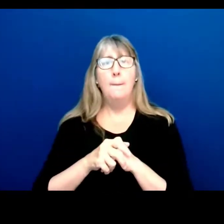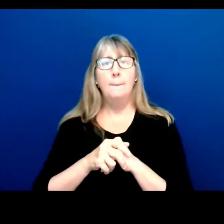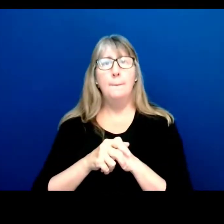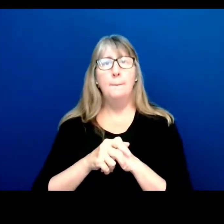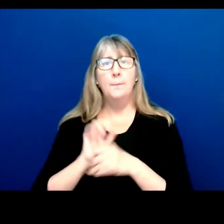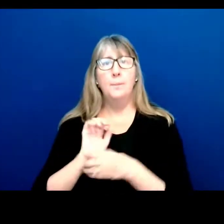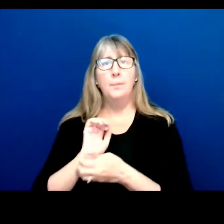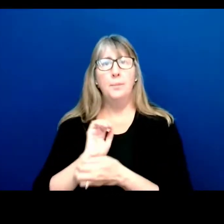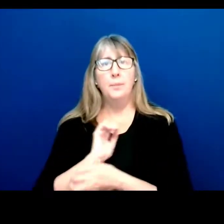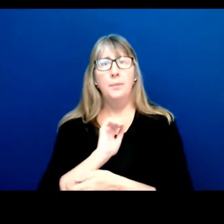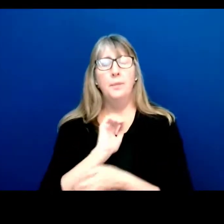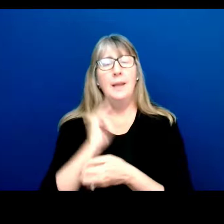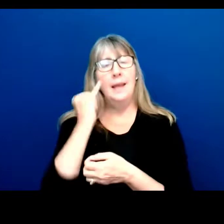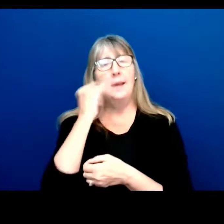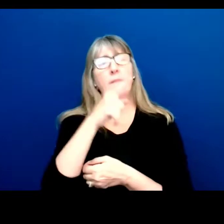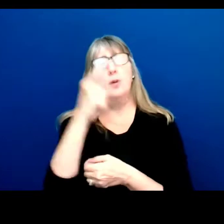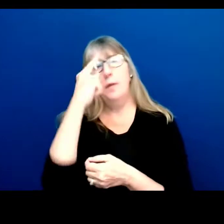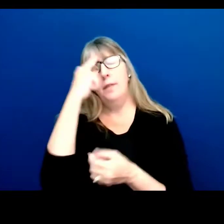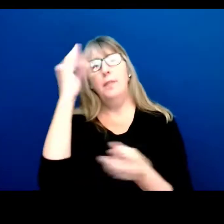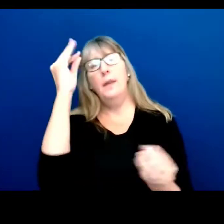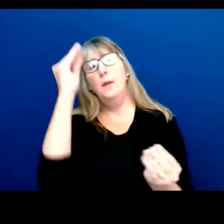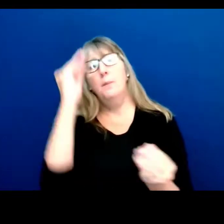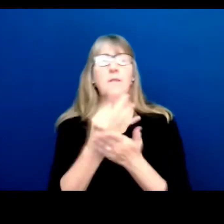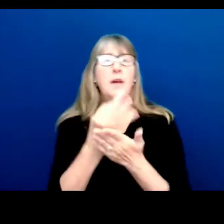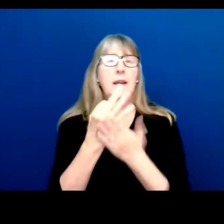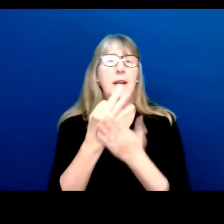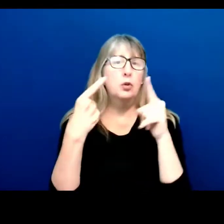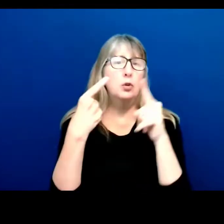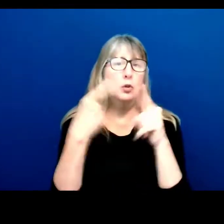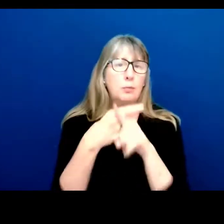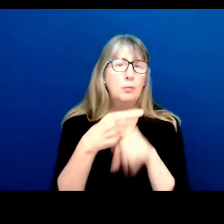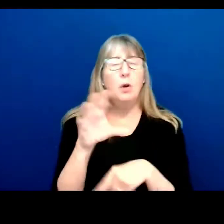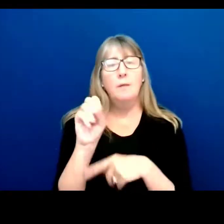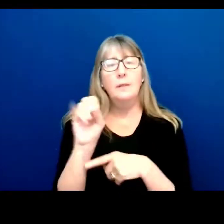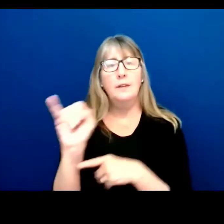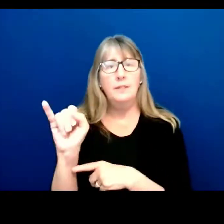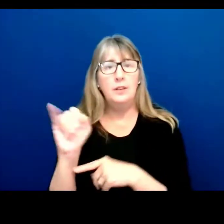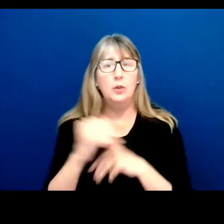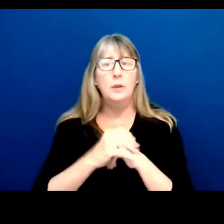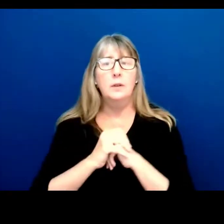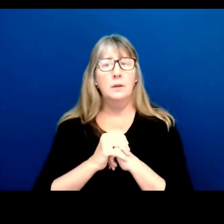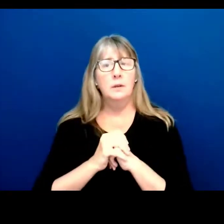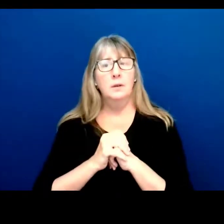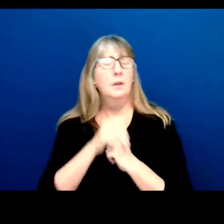When you're thinking about Financial Conflict of Interest, don't think of it as a silo.